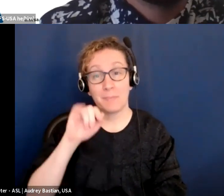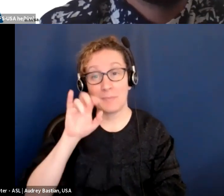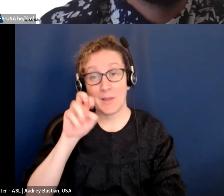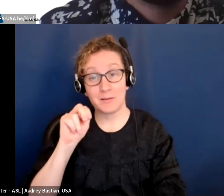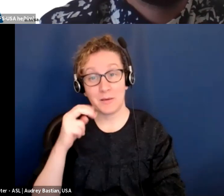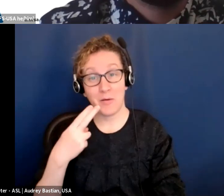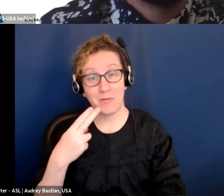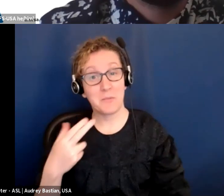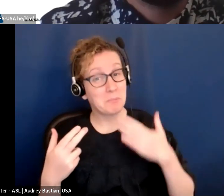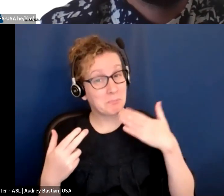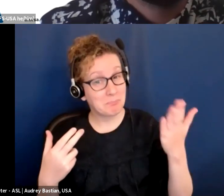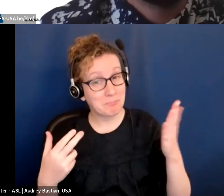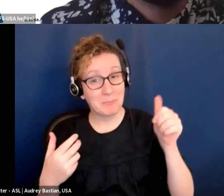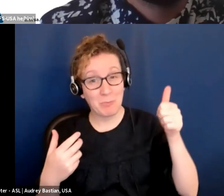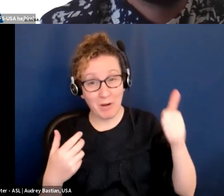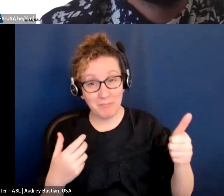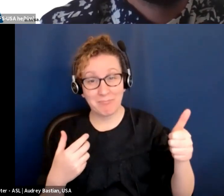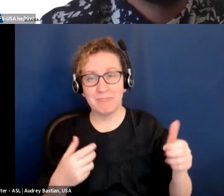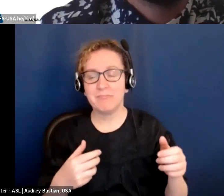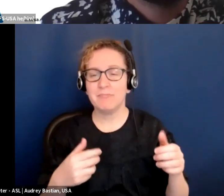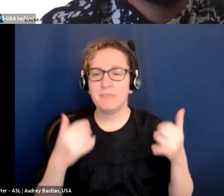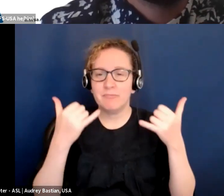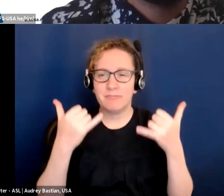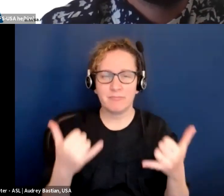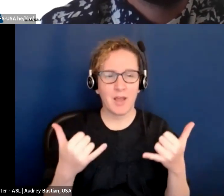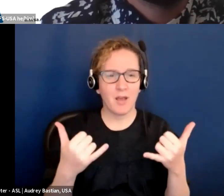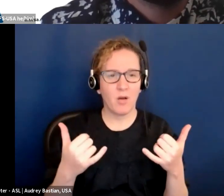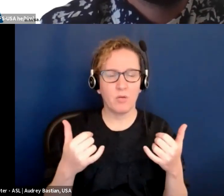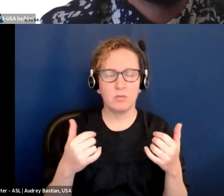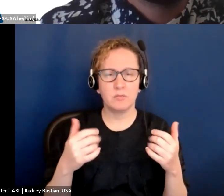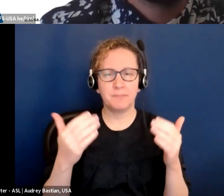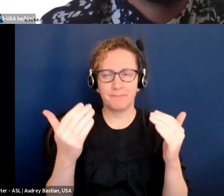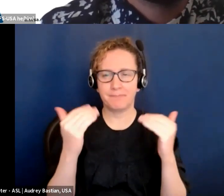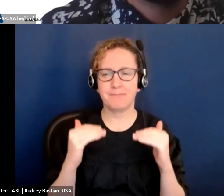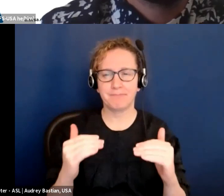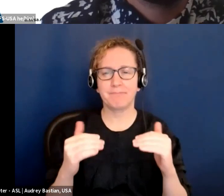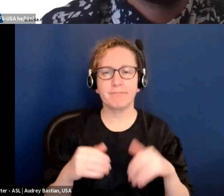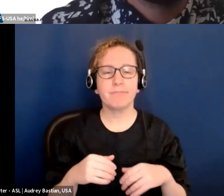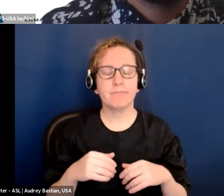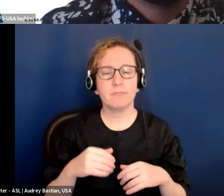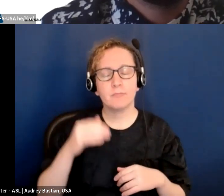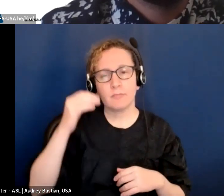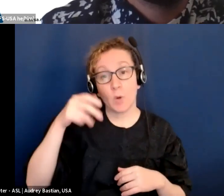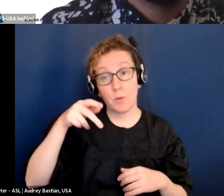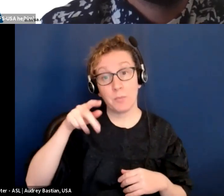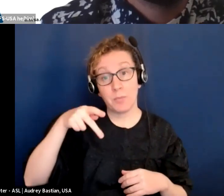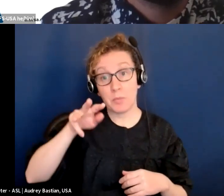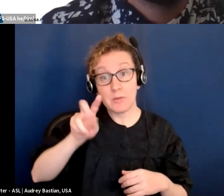what I'm going to do here is people with disabilities, when you study abroad, I think accessibility